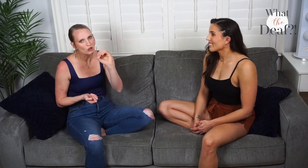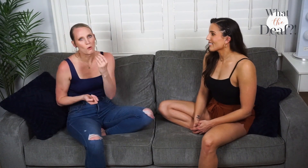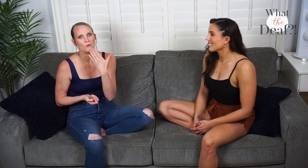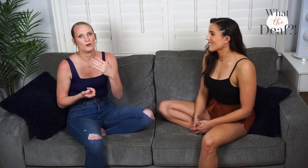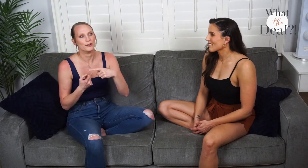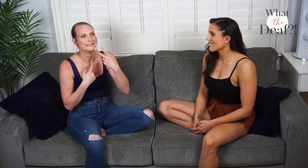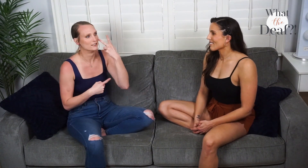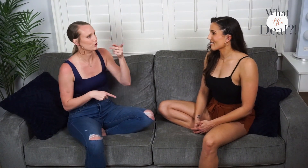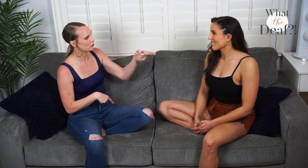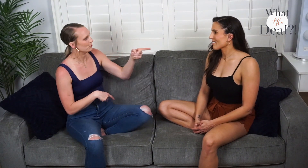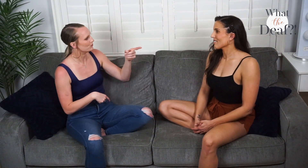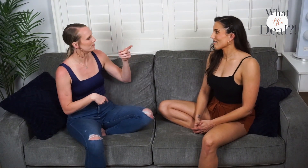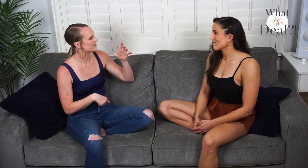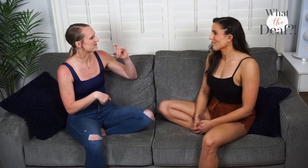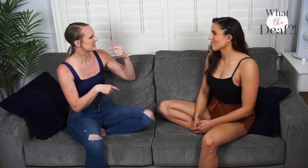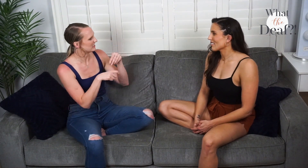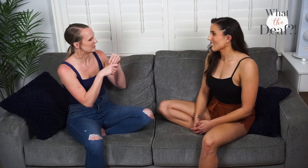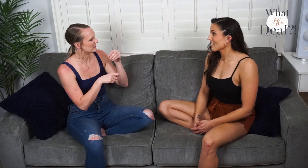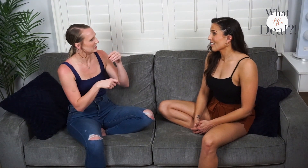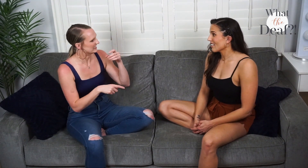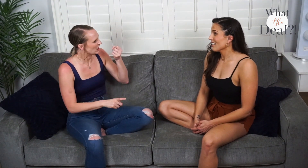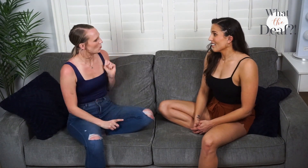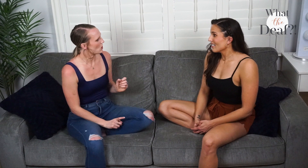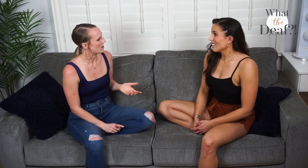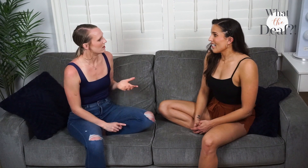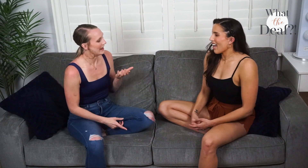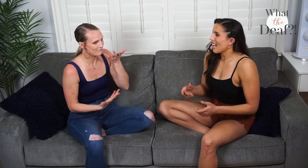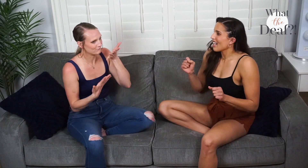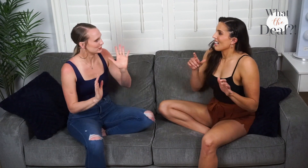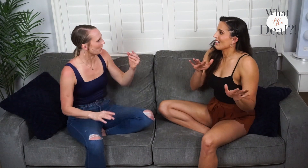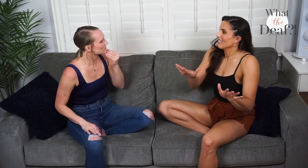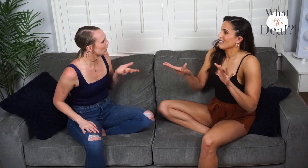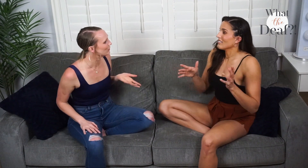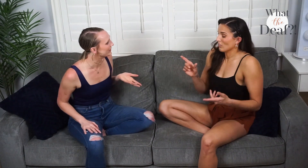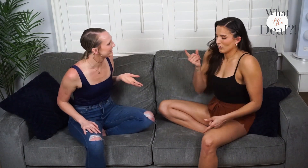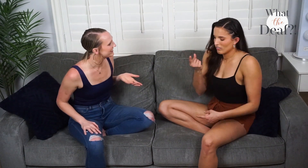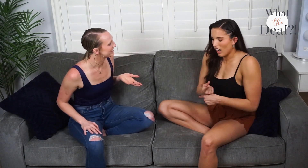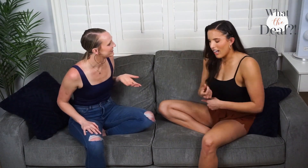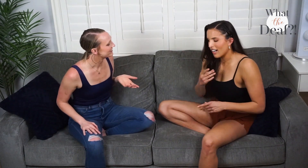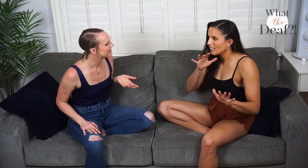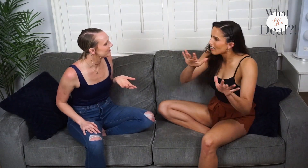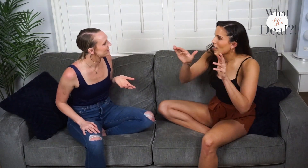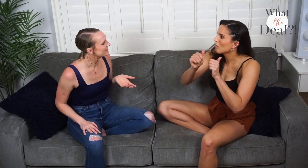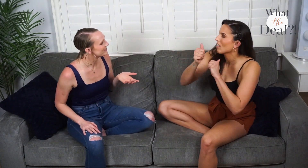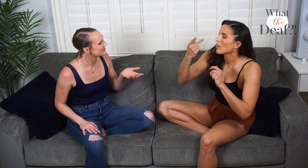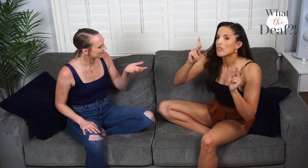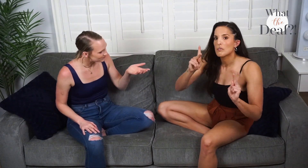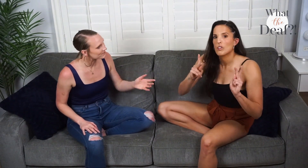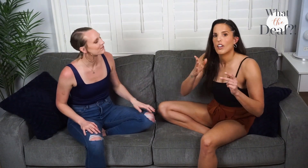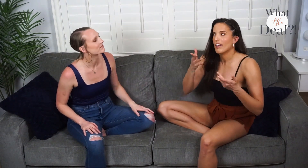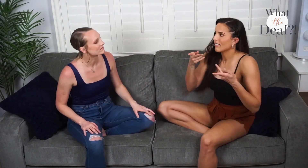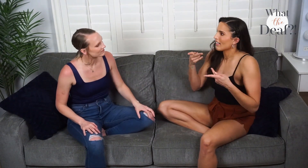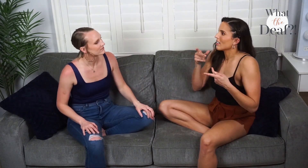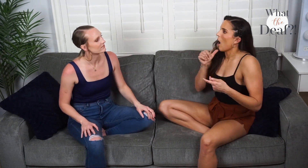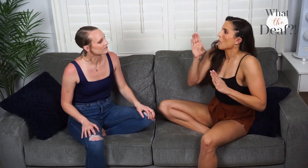So it was really good to see you be Sarah and finish your food. Yeah and I could socialize with other people.